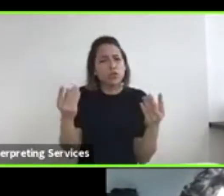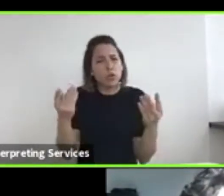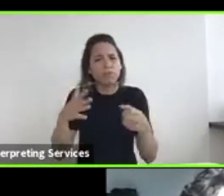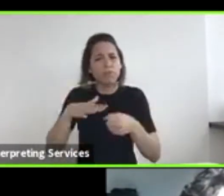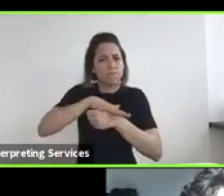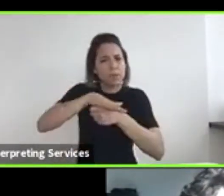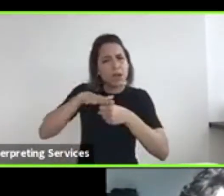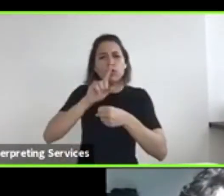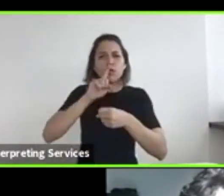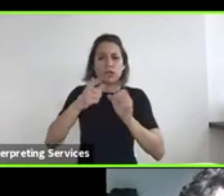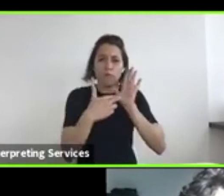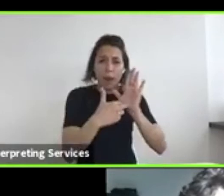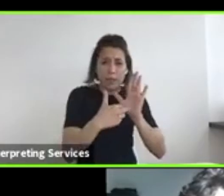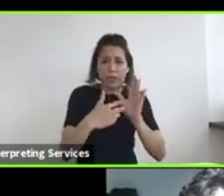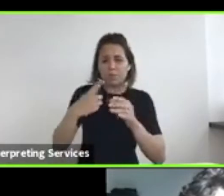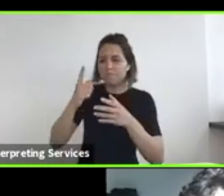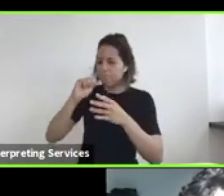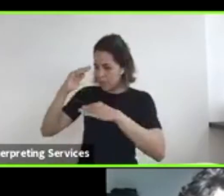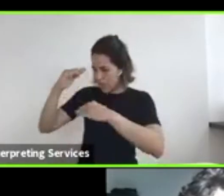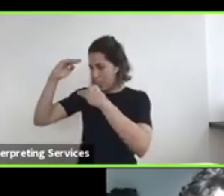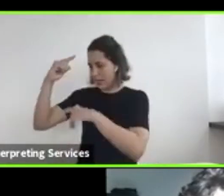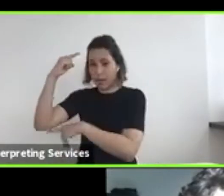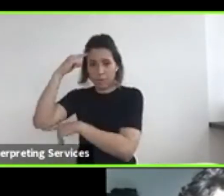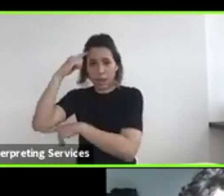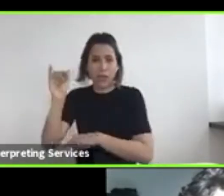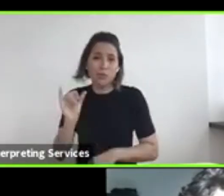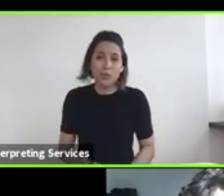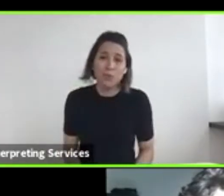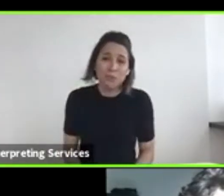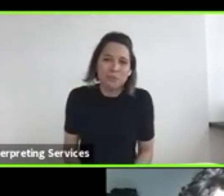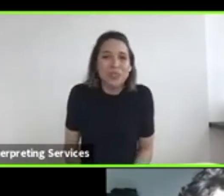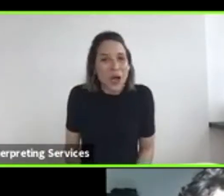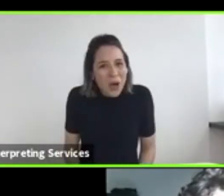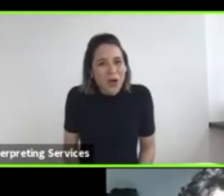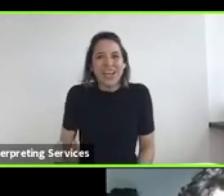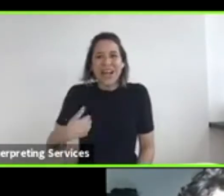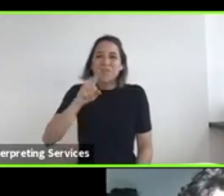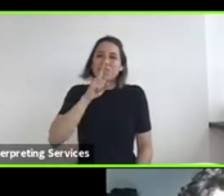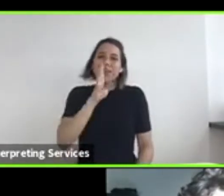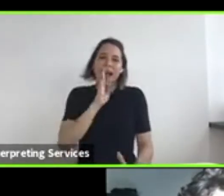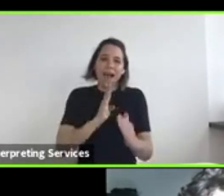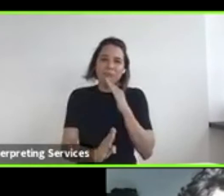SO, THAT'S JUST, TO SAY, THAT I AM VERY HUMBLED, AS AN INTERLOPER, AS A